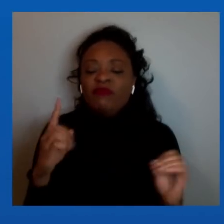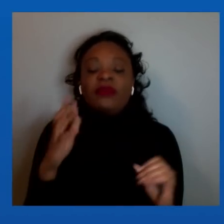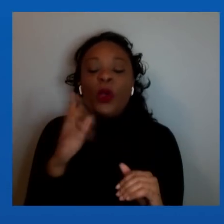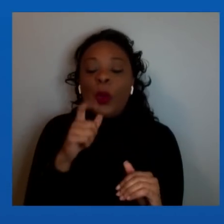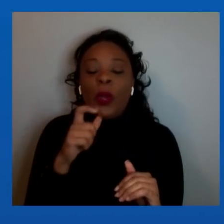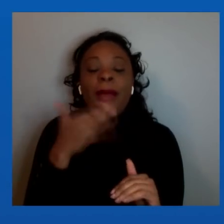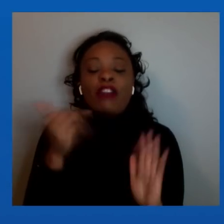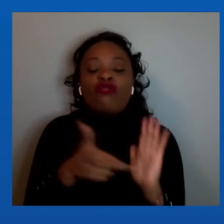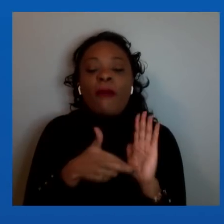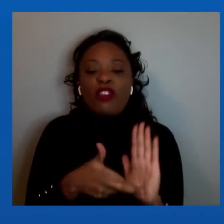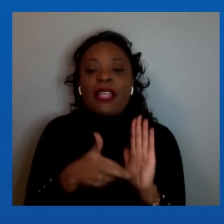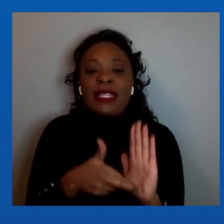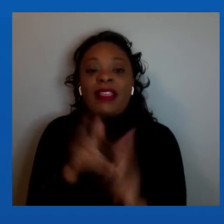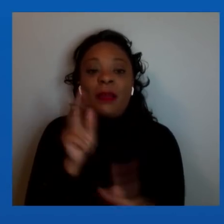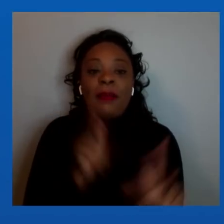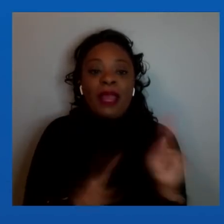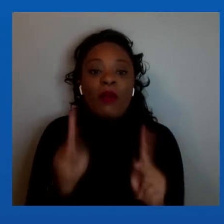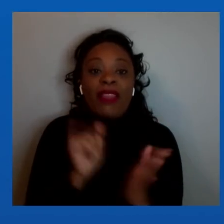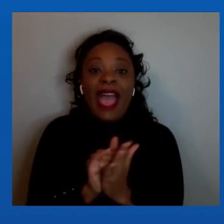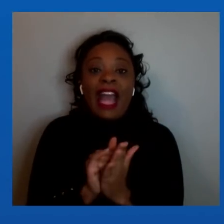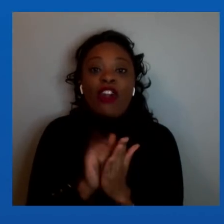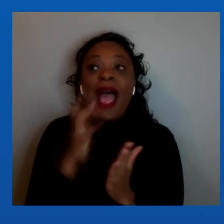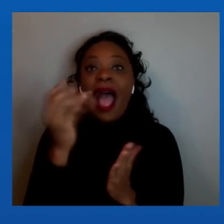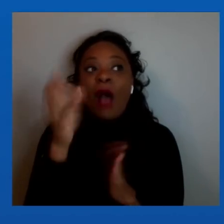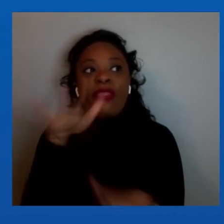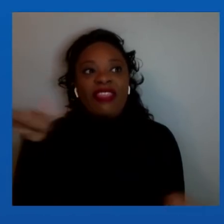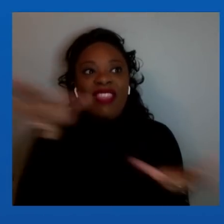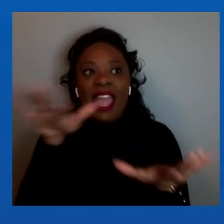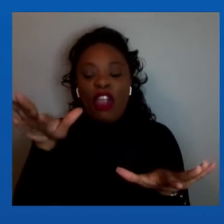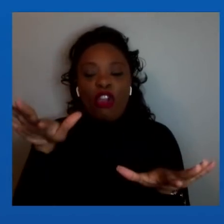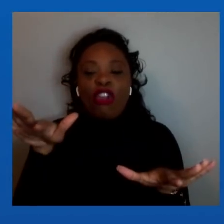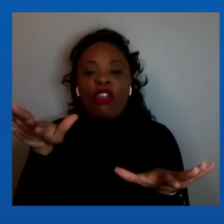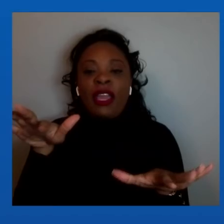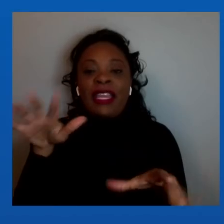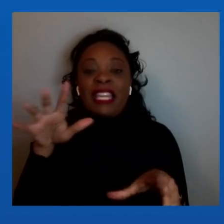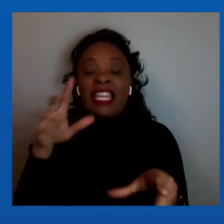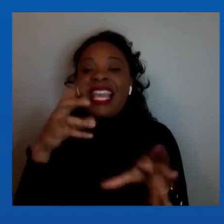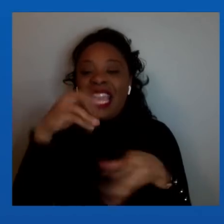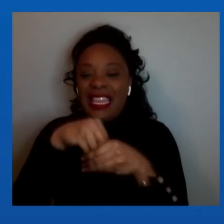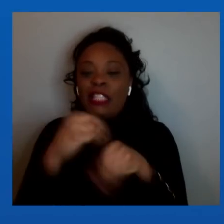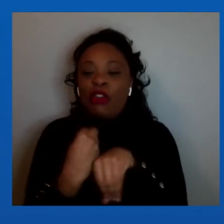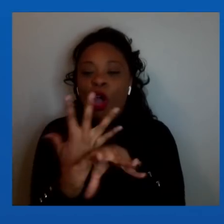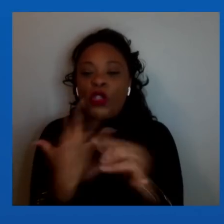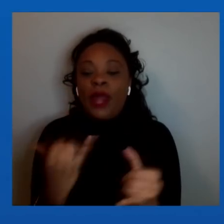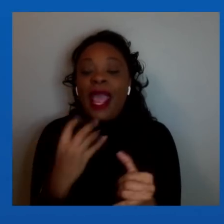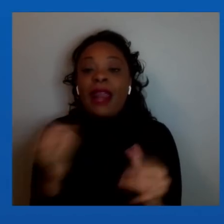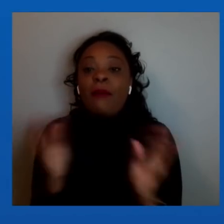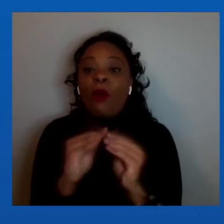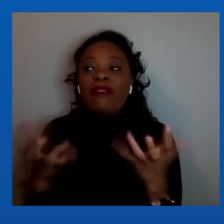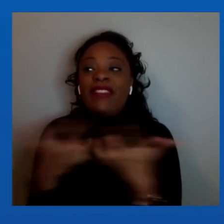the people that are out there on this call today and more fitting to introduce the Vice President